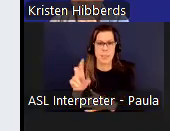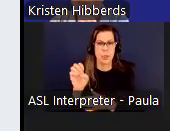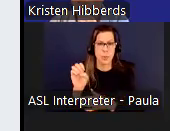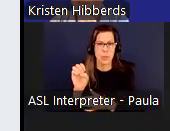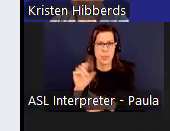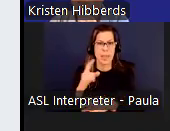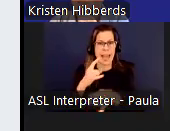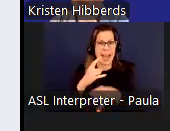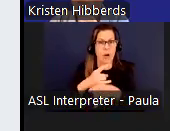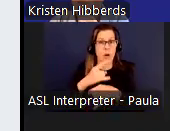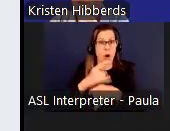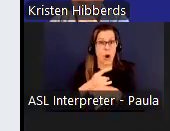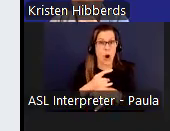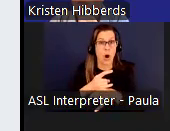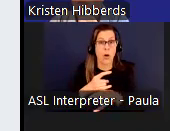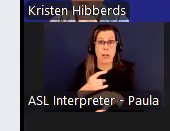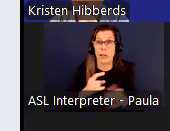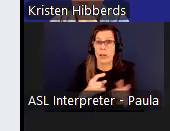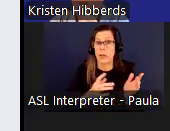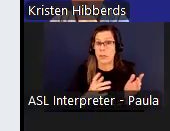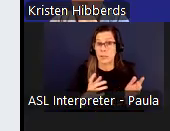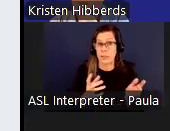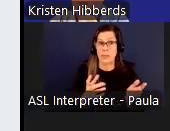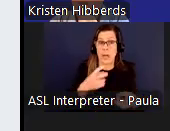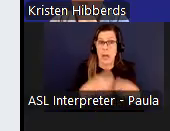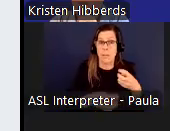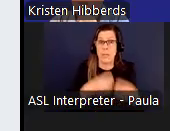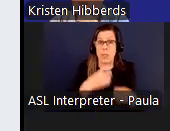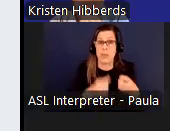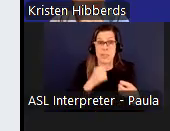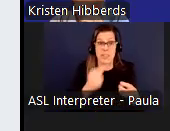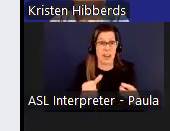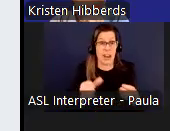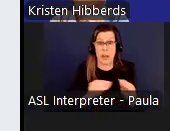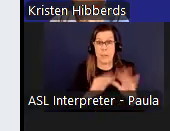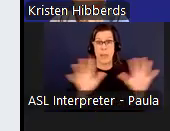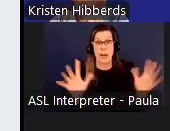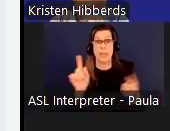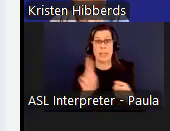a provider is actually in that consumer's home and working with them and that